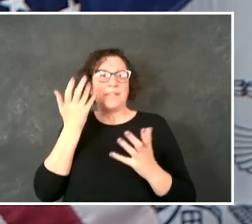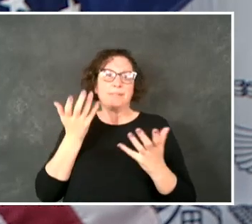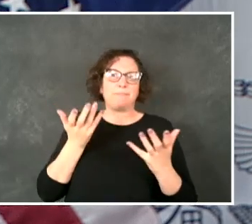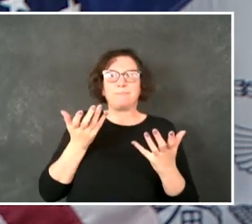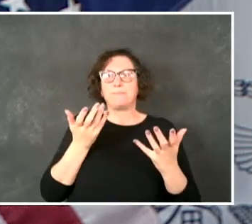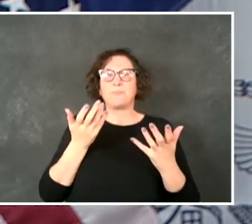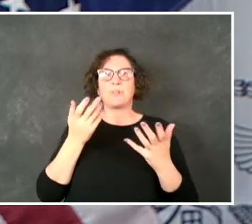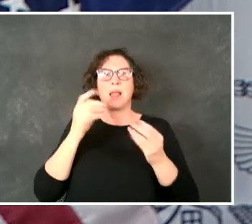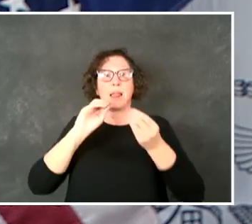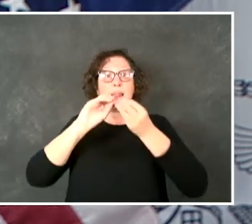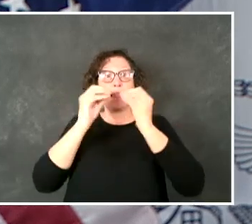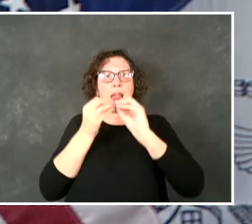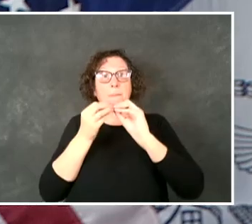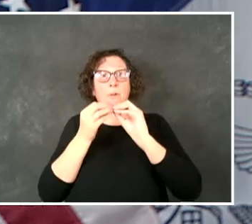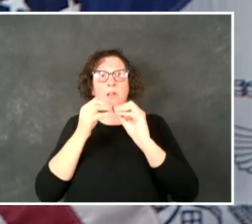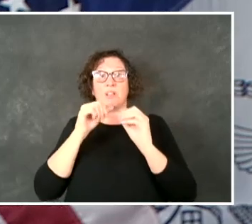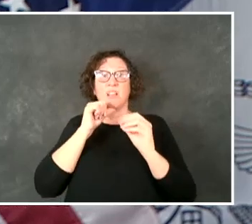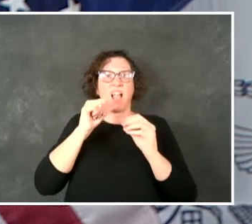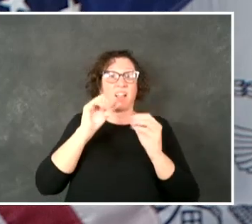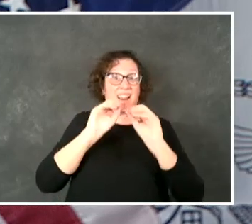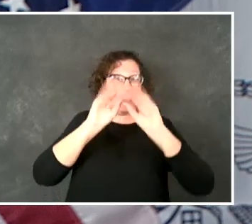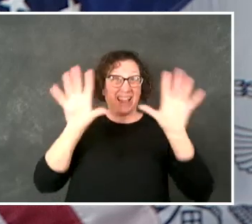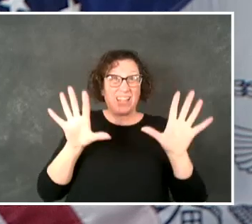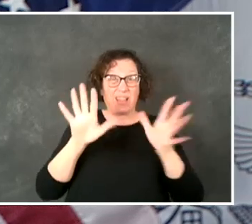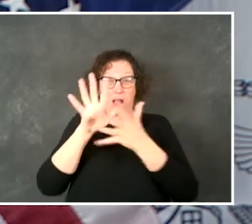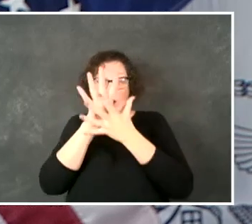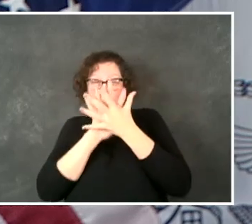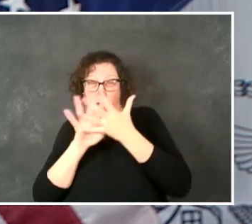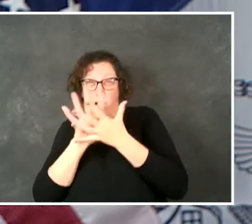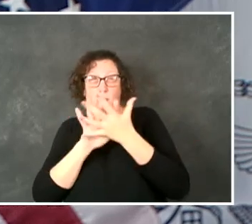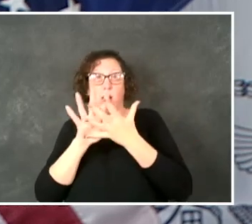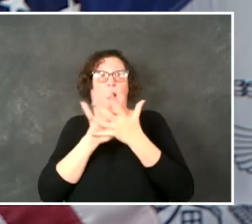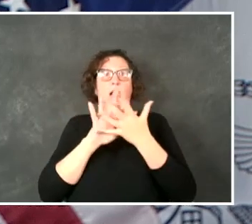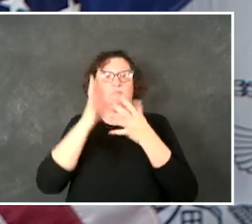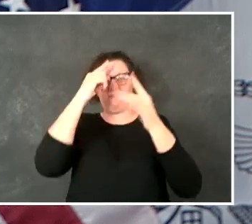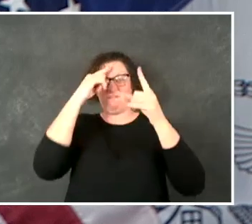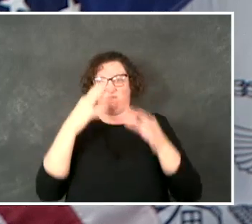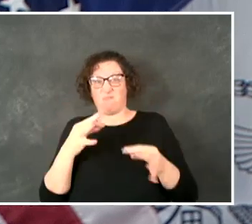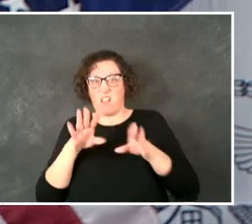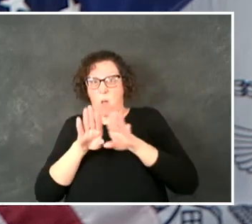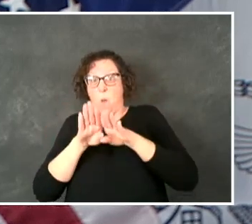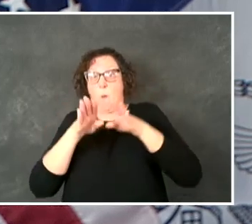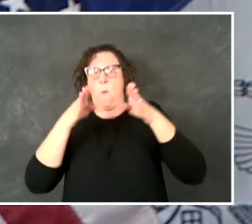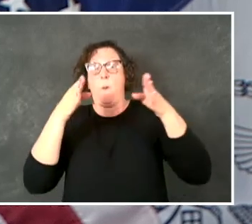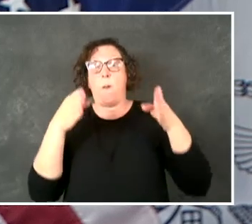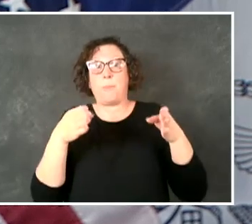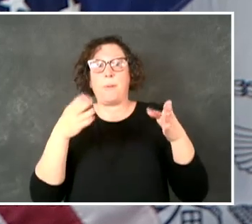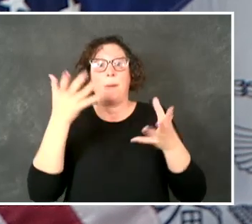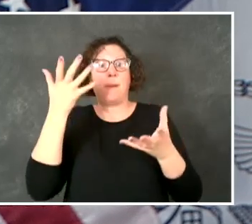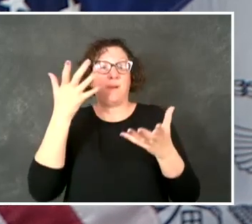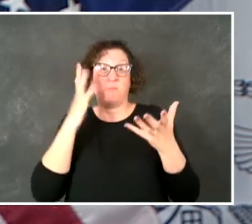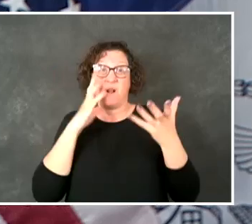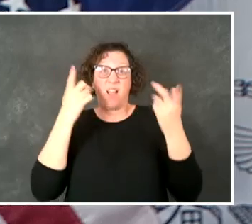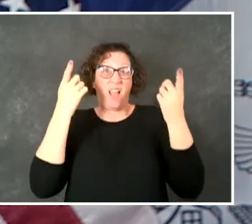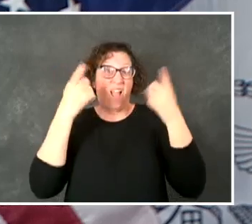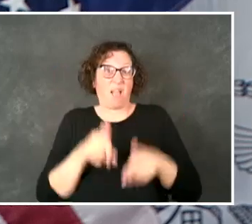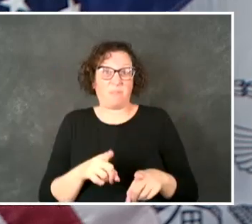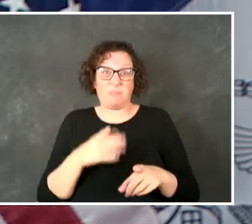TRANSPARENT INDCAITORS OR YOU USEDTH E WRONG ONE OR DIDN'T GIVE THEM ENOUGH TIMTOE VDEELOP, YOU COULD SET UP